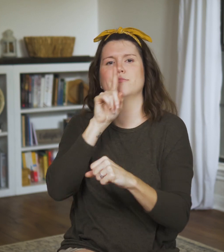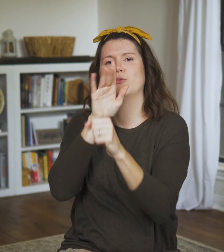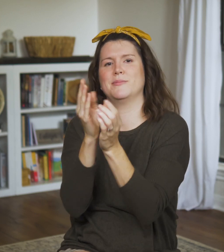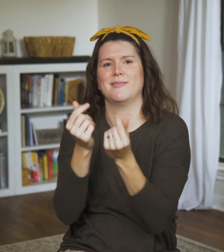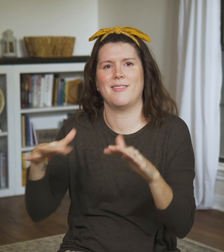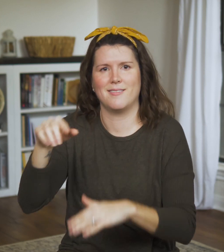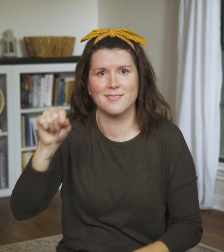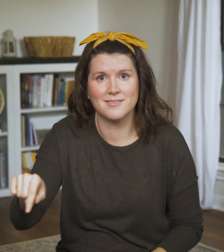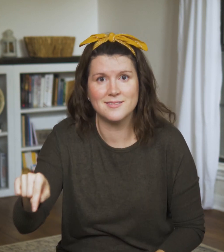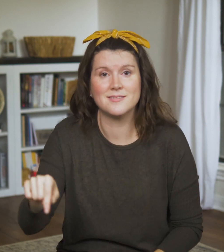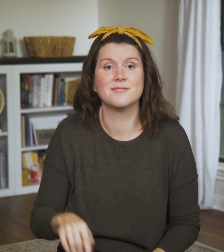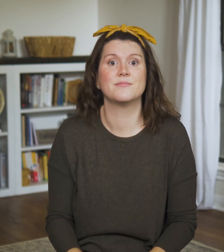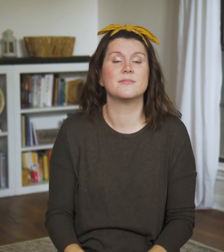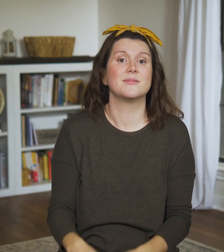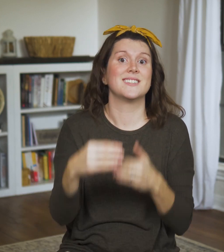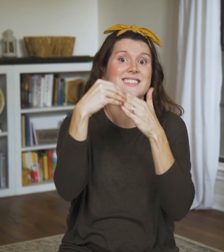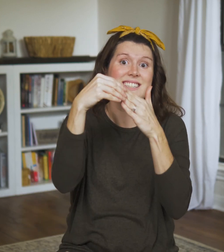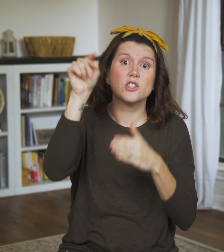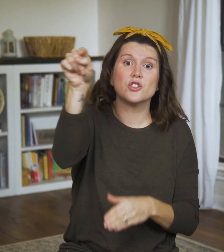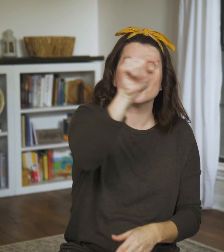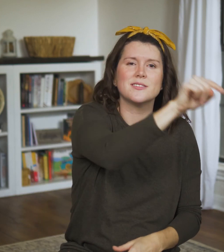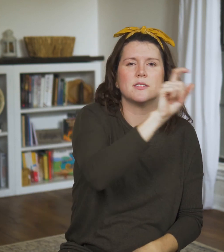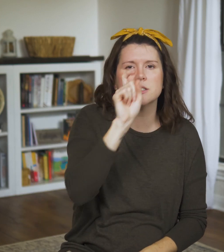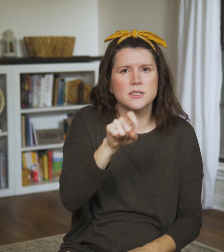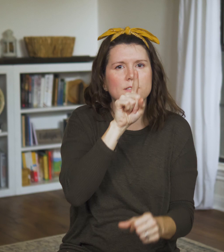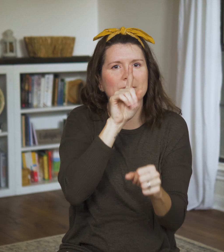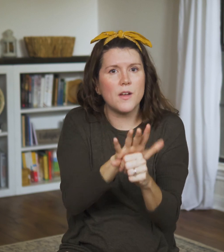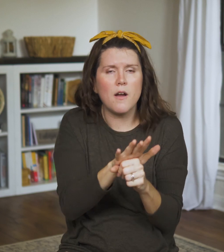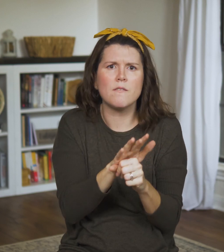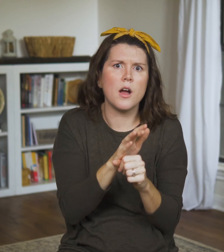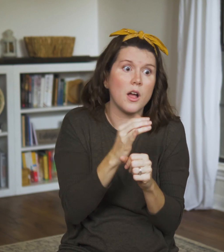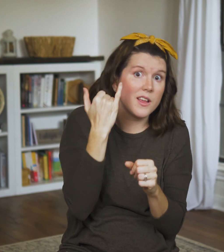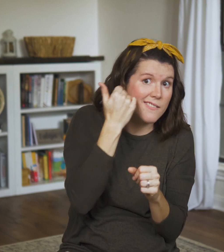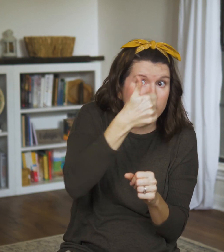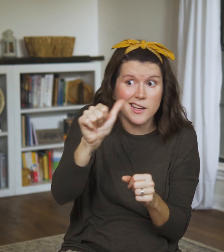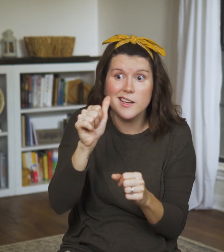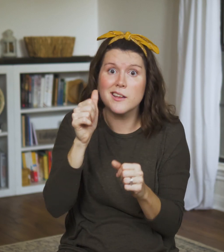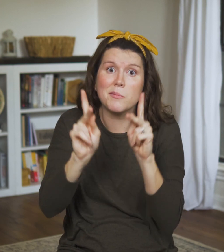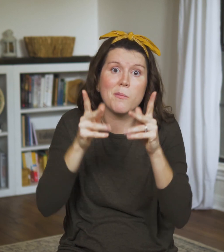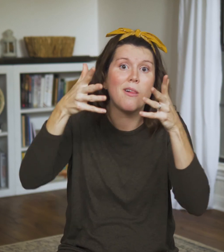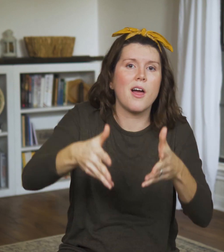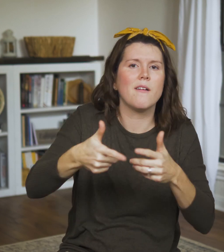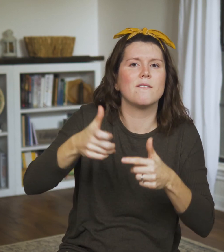Why do we need another census? It’s been 38 years since the last one,